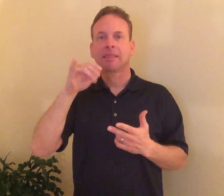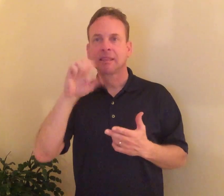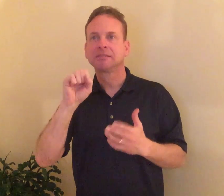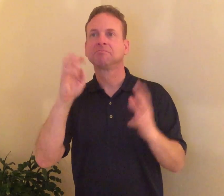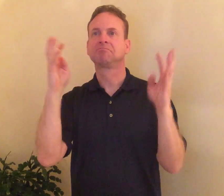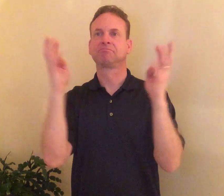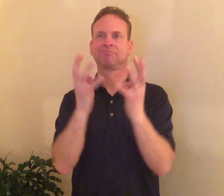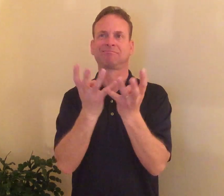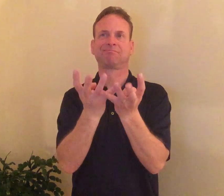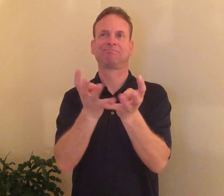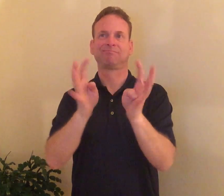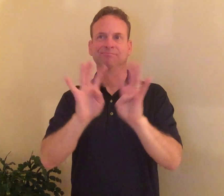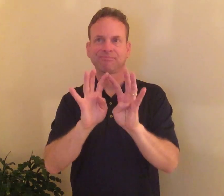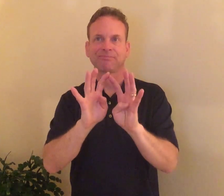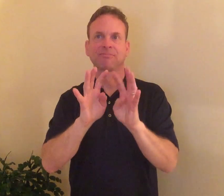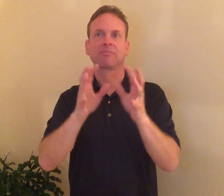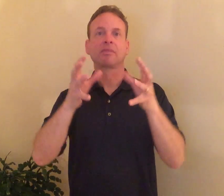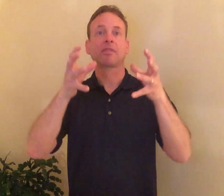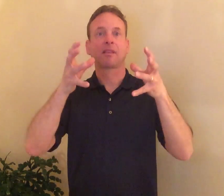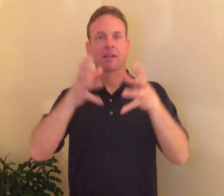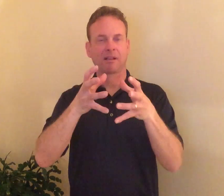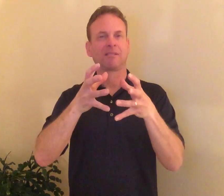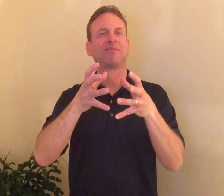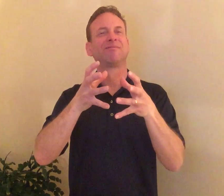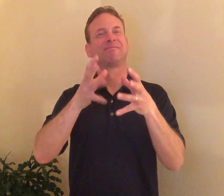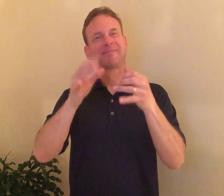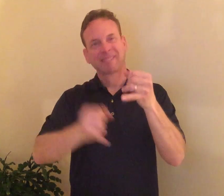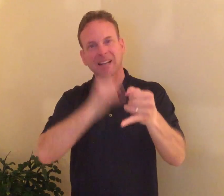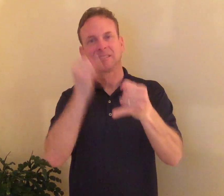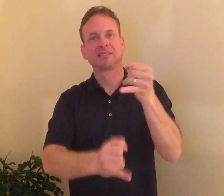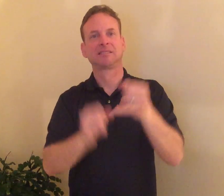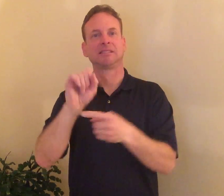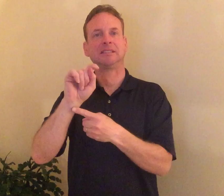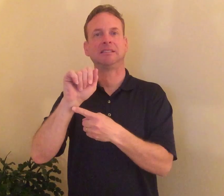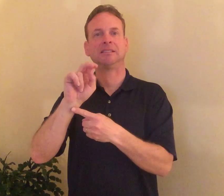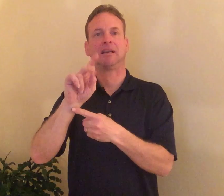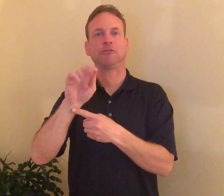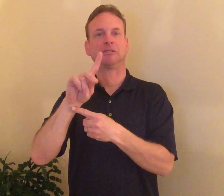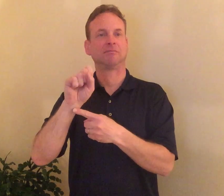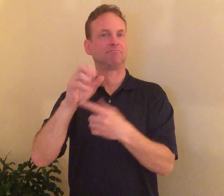perhaps someone from Ethics. This group would then develop the final standards,